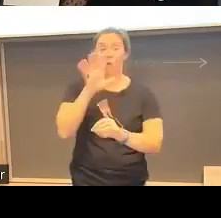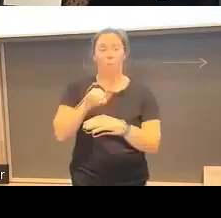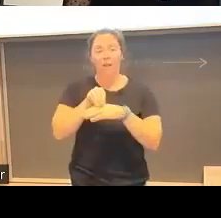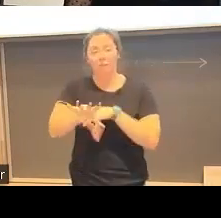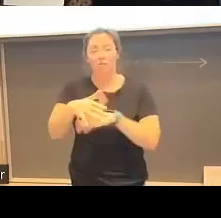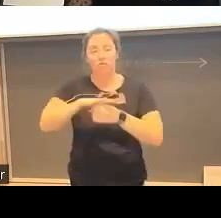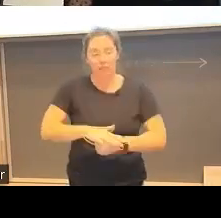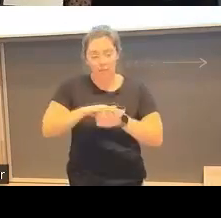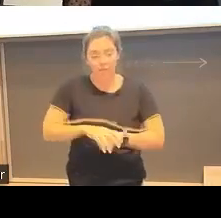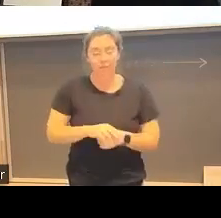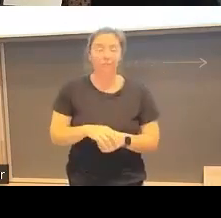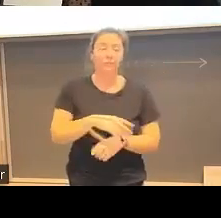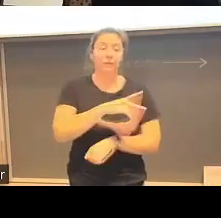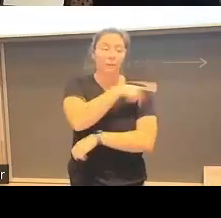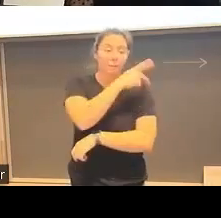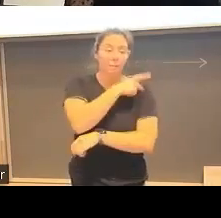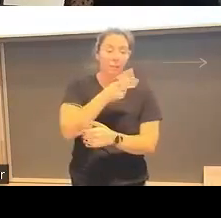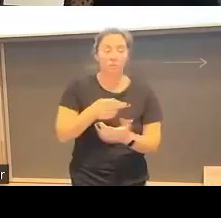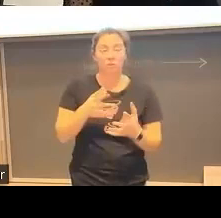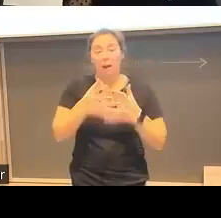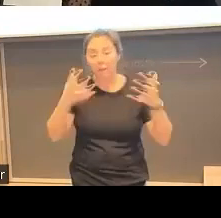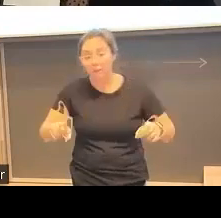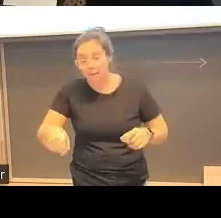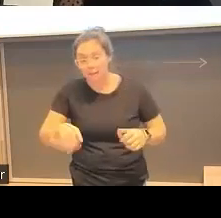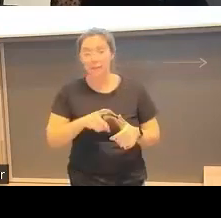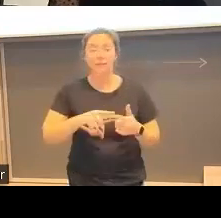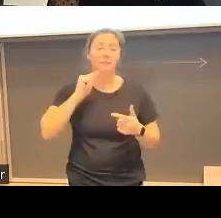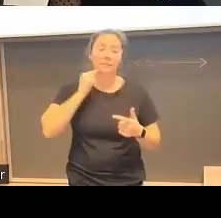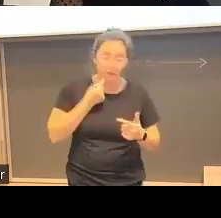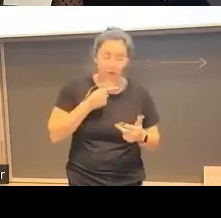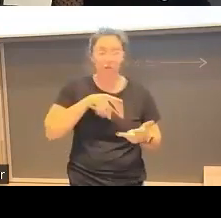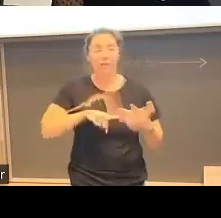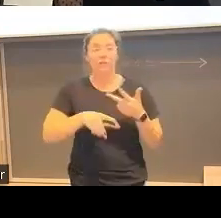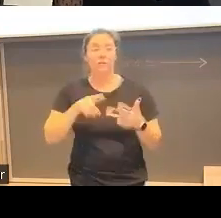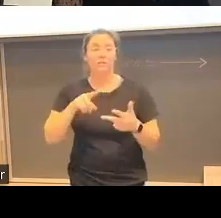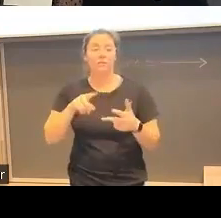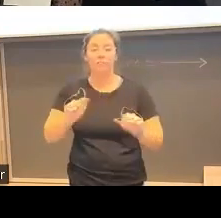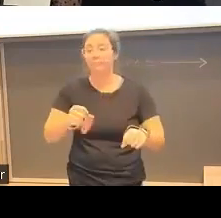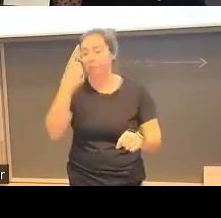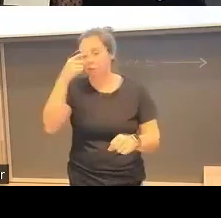volume Acuity potential need for debrief there's a link between professionalism and well-being that